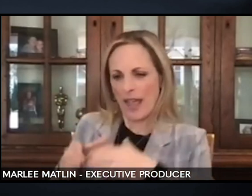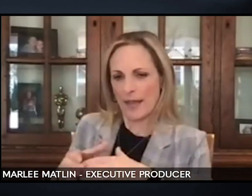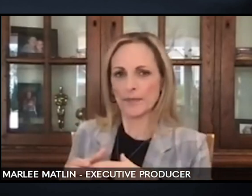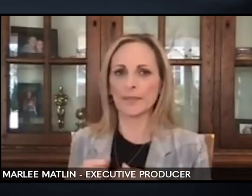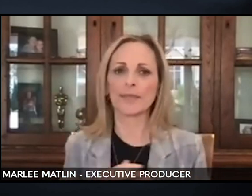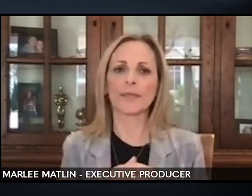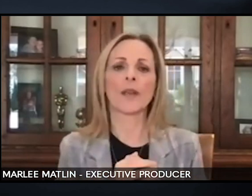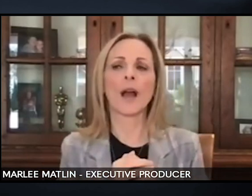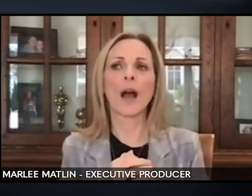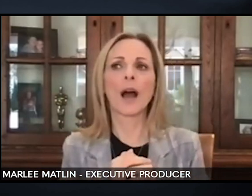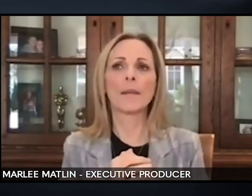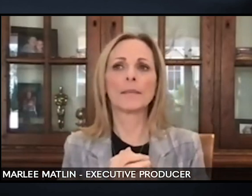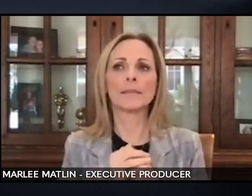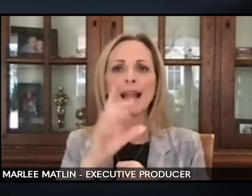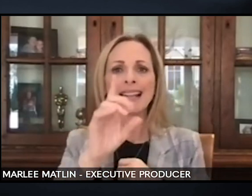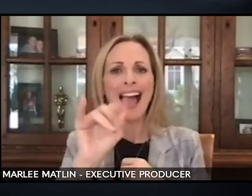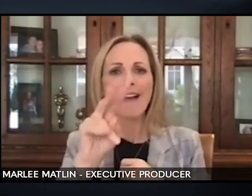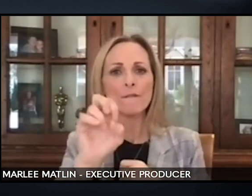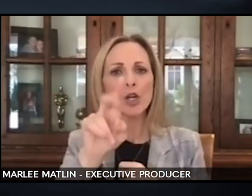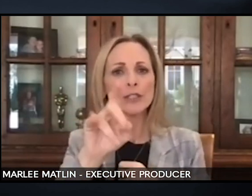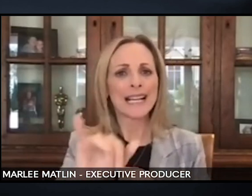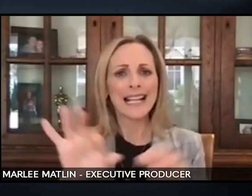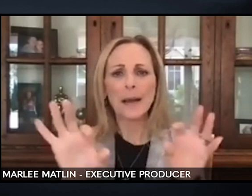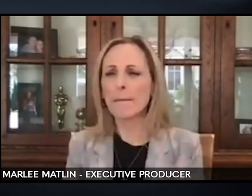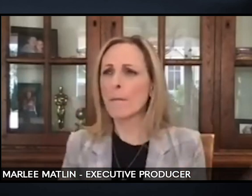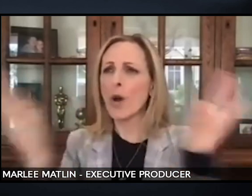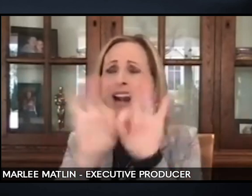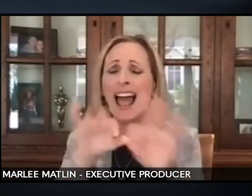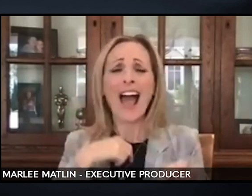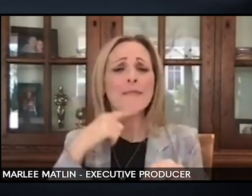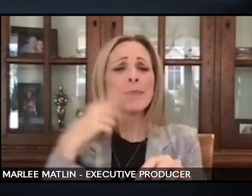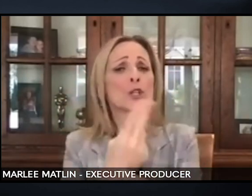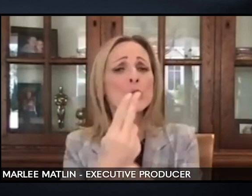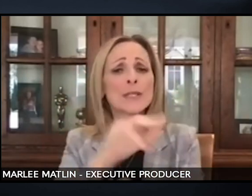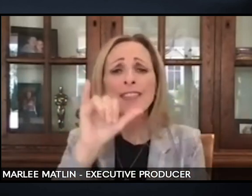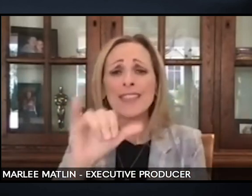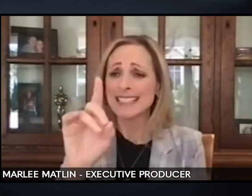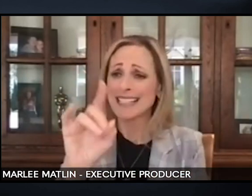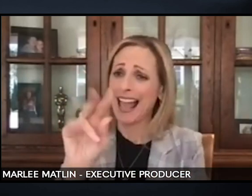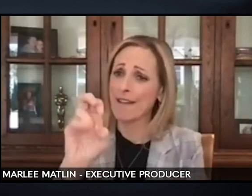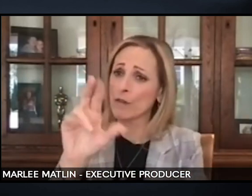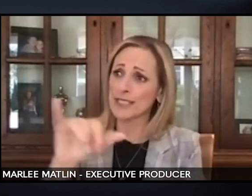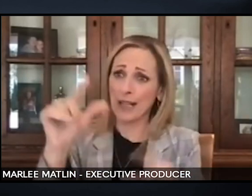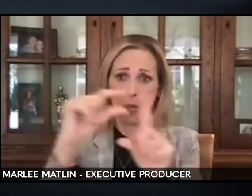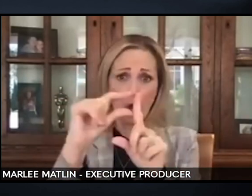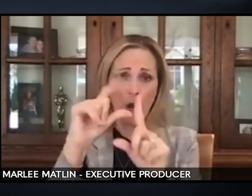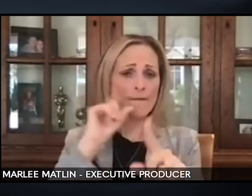individuals. Diversity is very important as well. I've been using this word